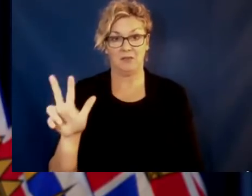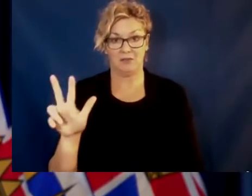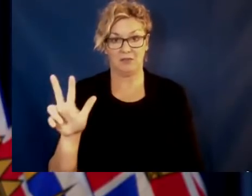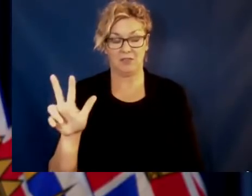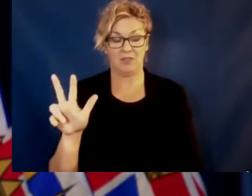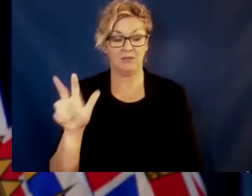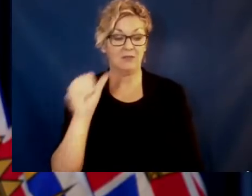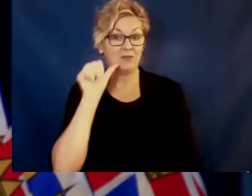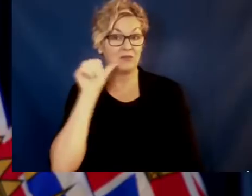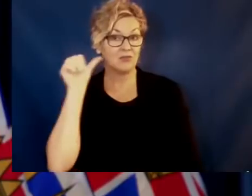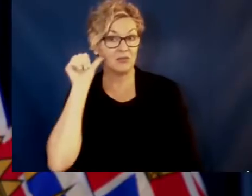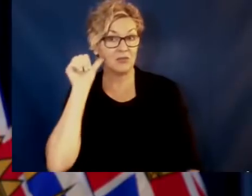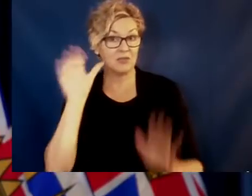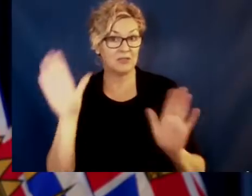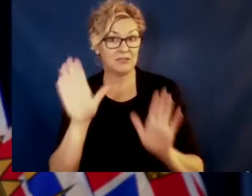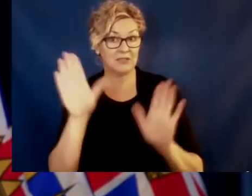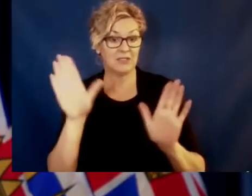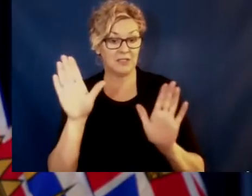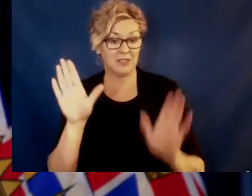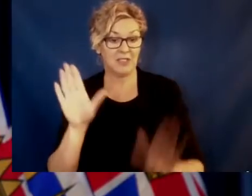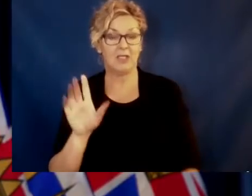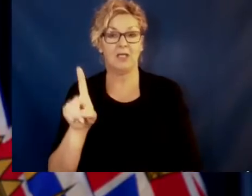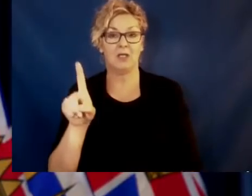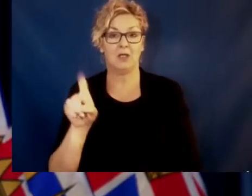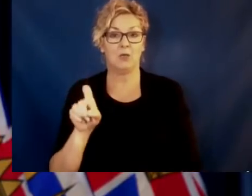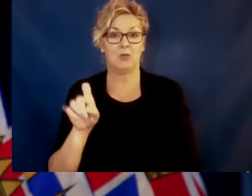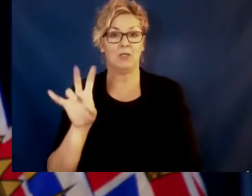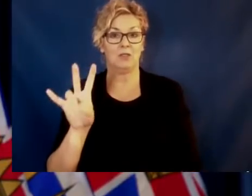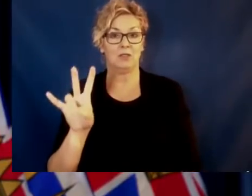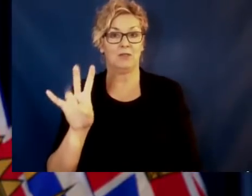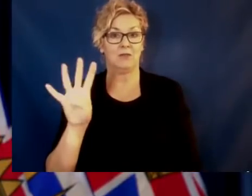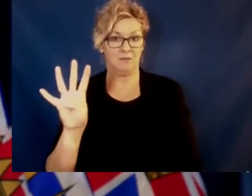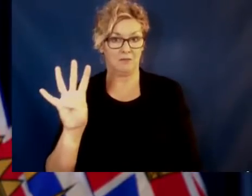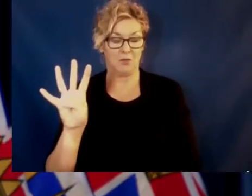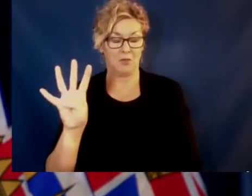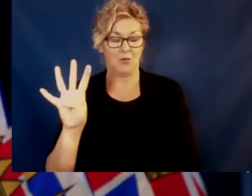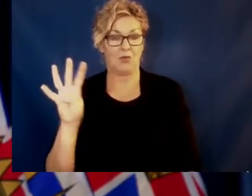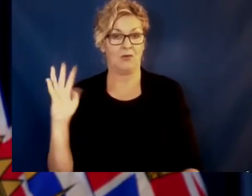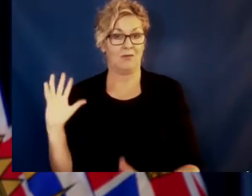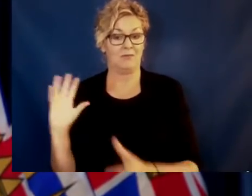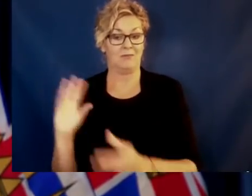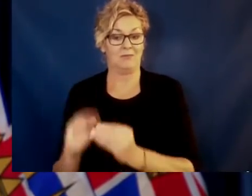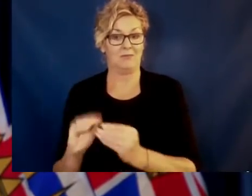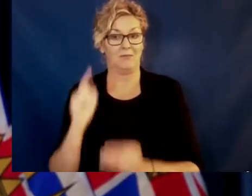additional 174 more people were diagnosed with COVID-19. That's a total of